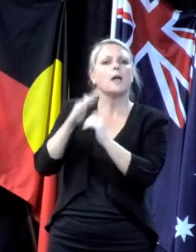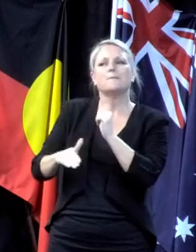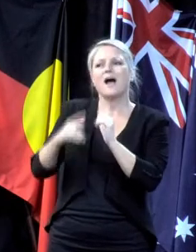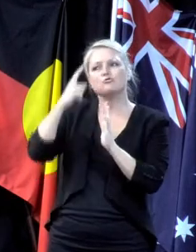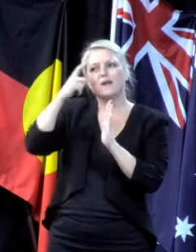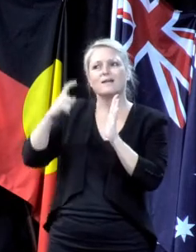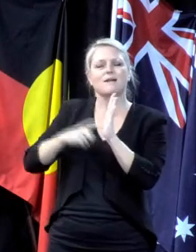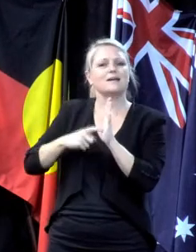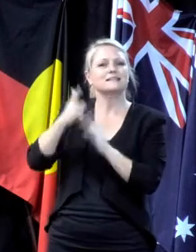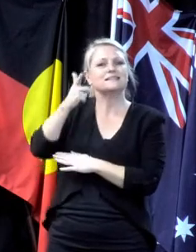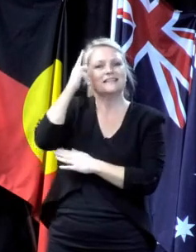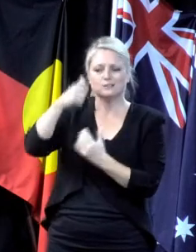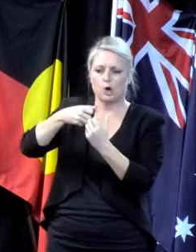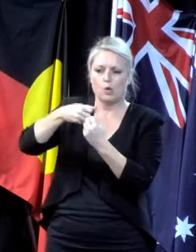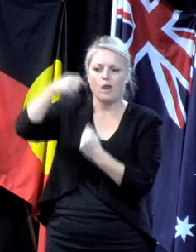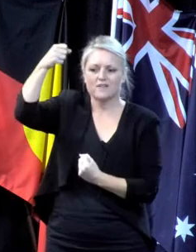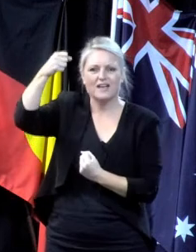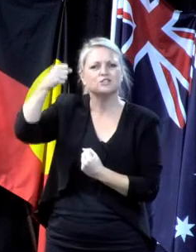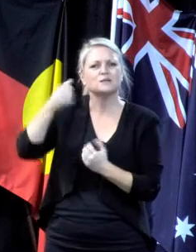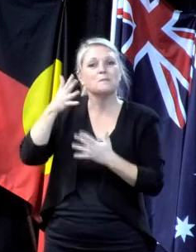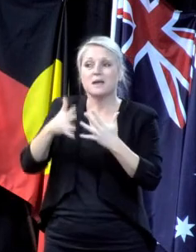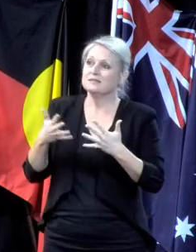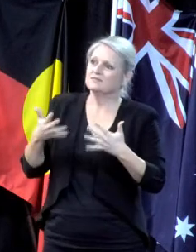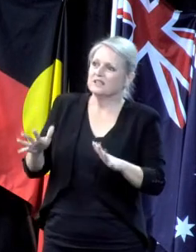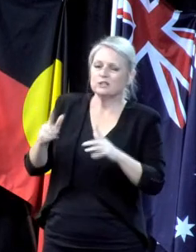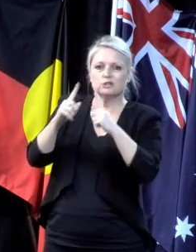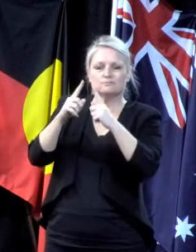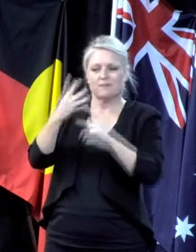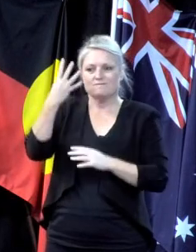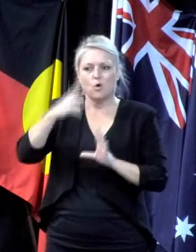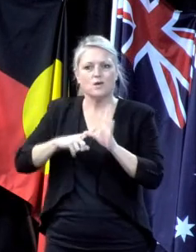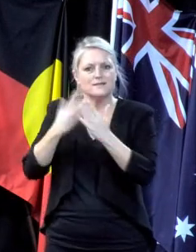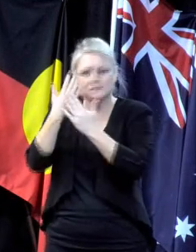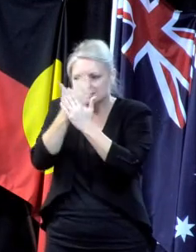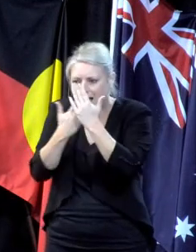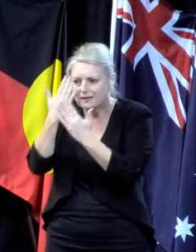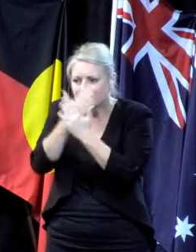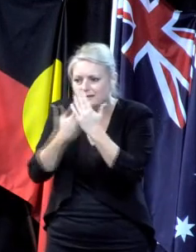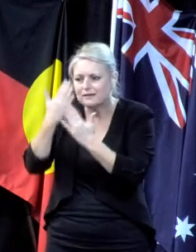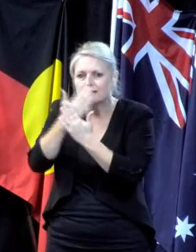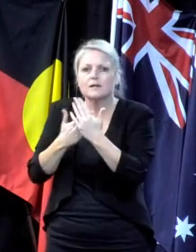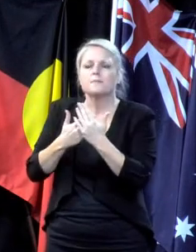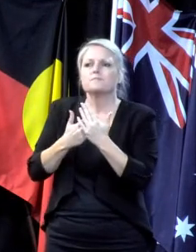done as well, as – as compared to the shorter courses that teacher aides do,